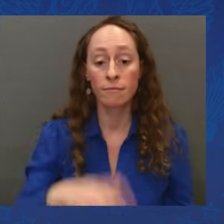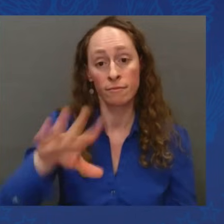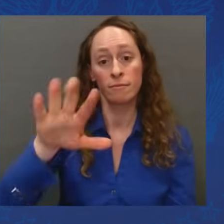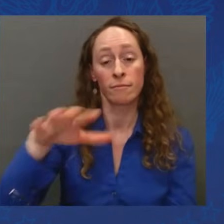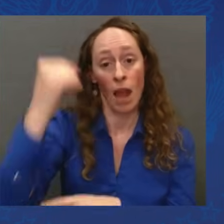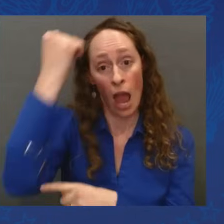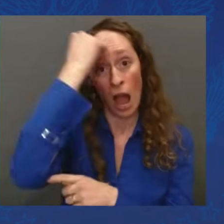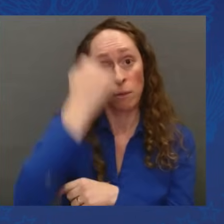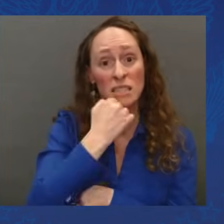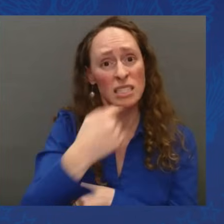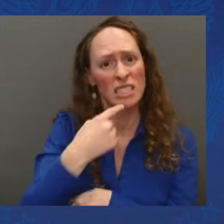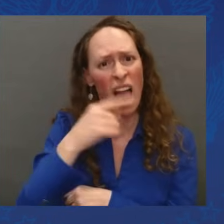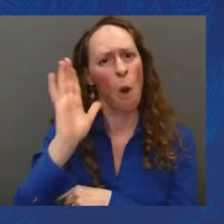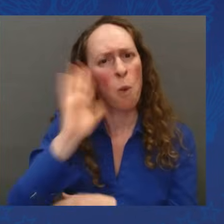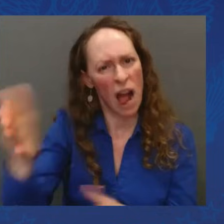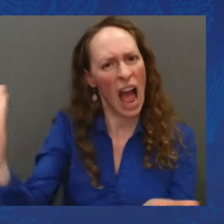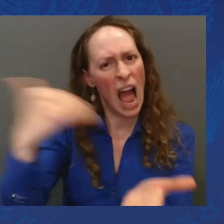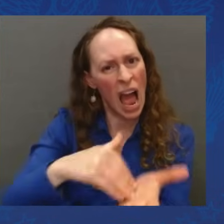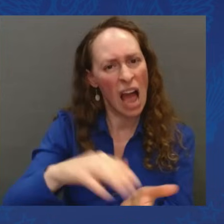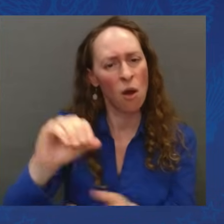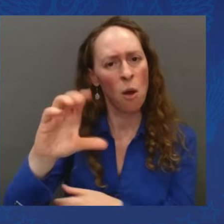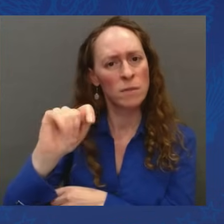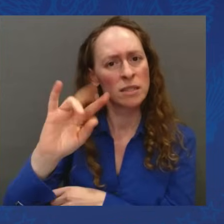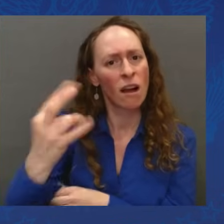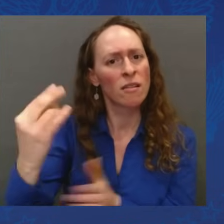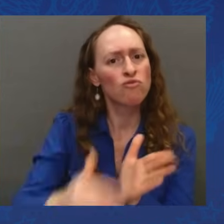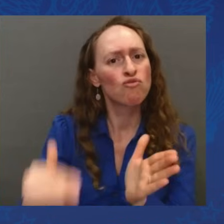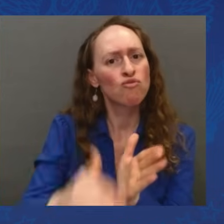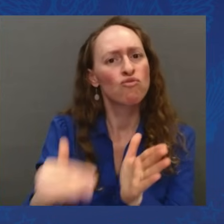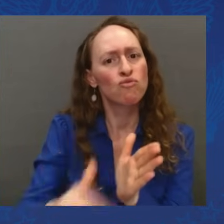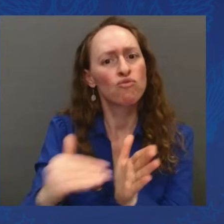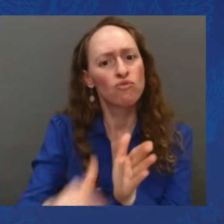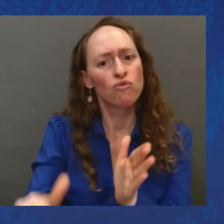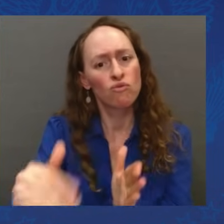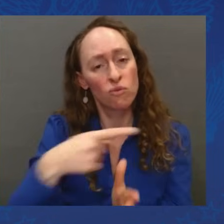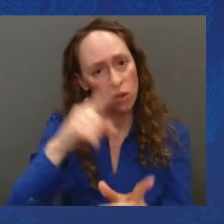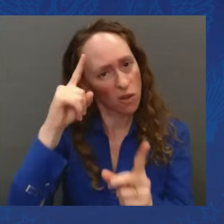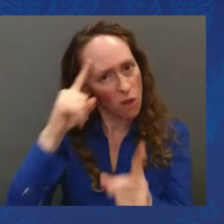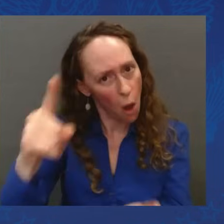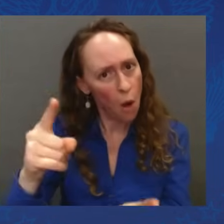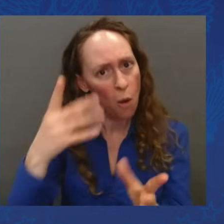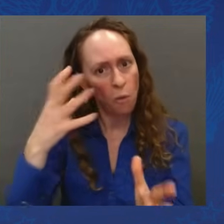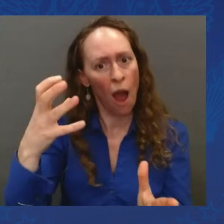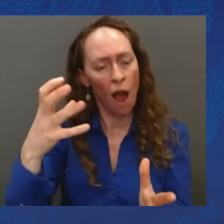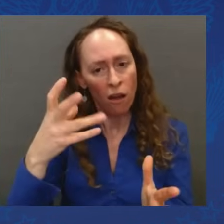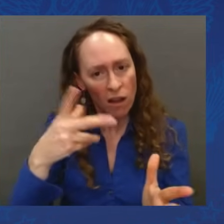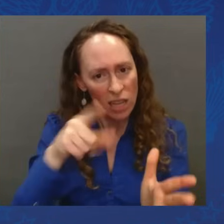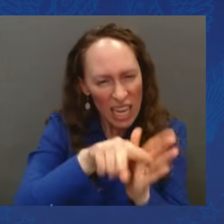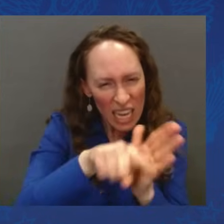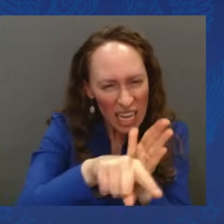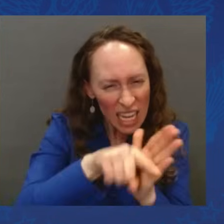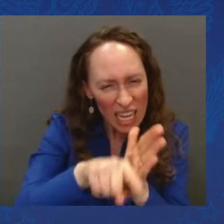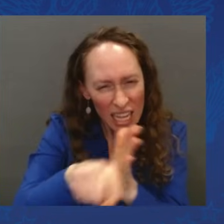They're going to go in -- they want to slaughter Israelis. They want to do it again. And they've said it out loud. They're not even kidding about it.